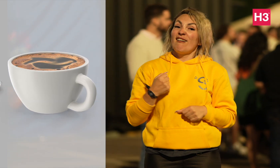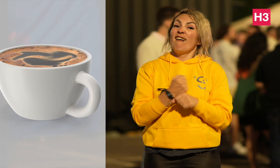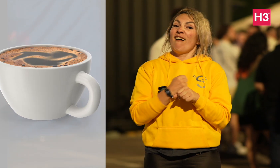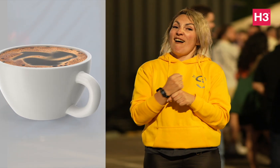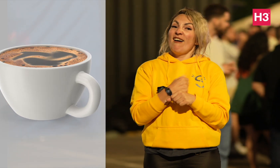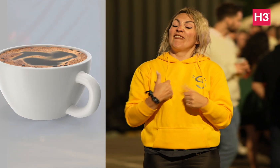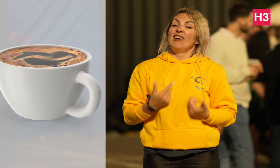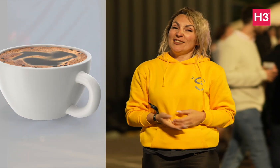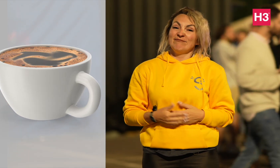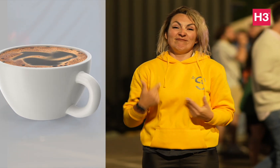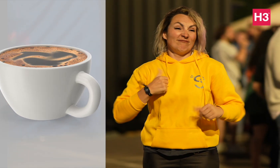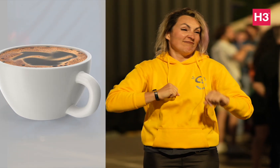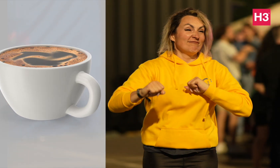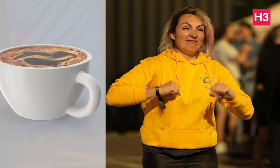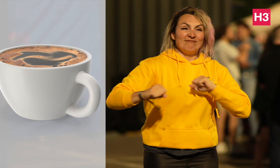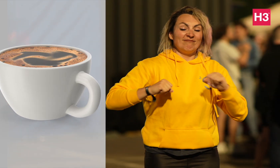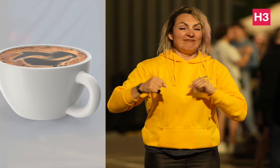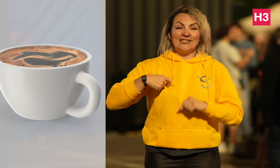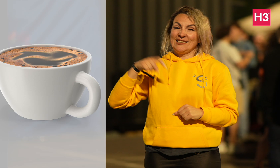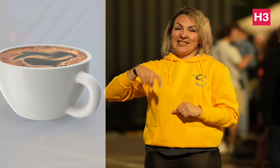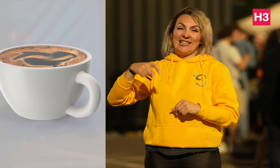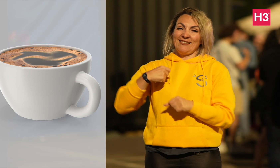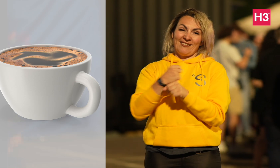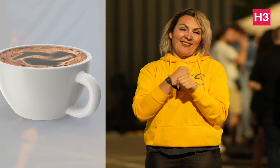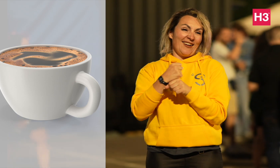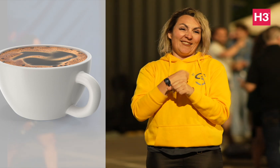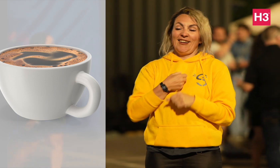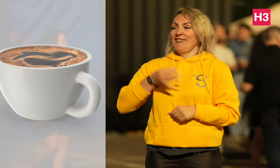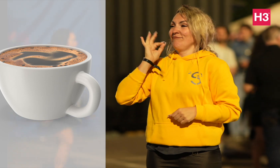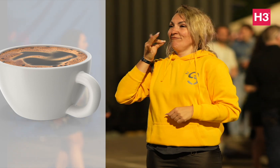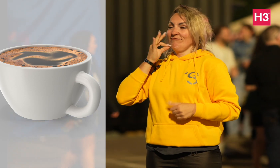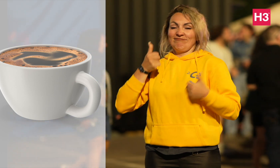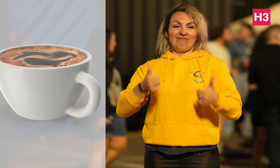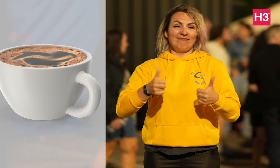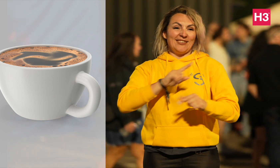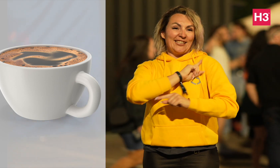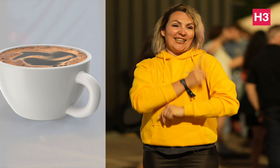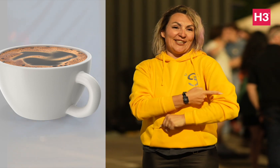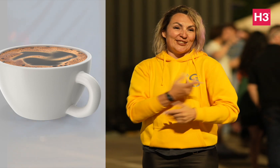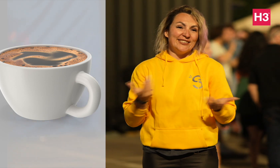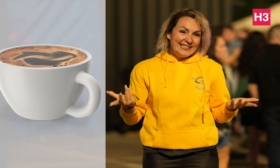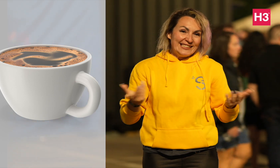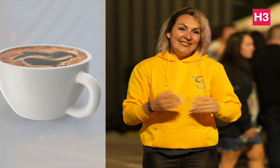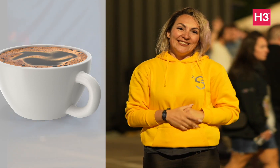I’m definitely a coffee person — I need it to keep my energy up!